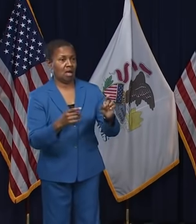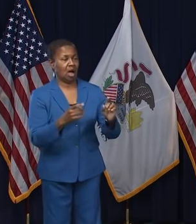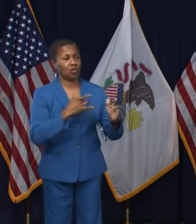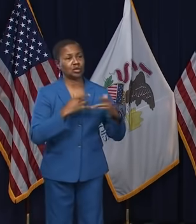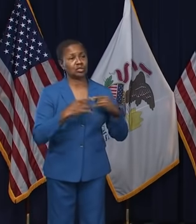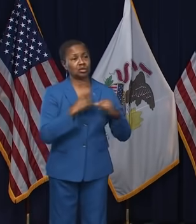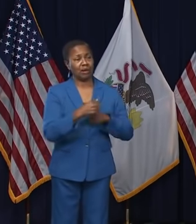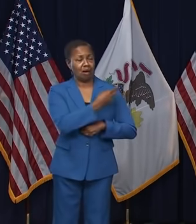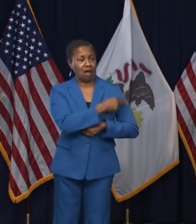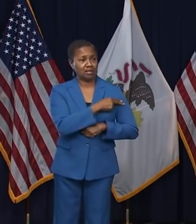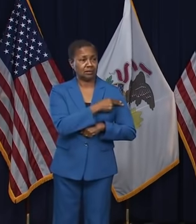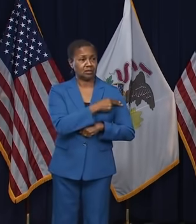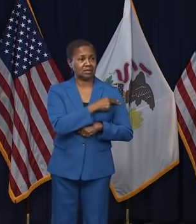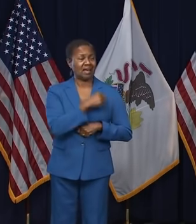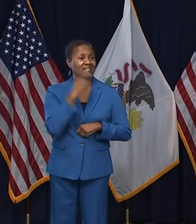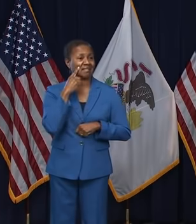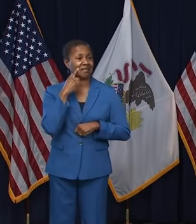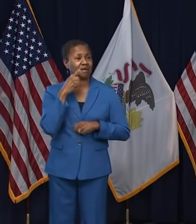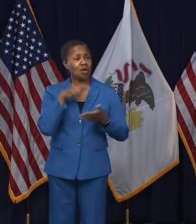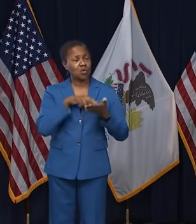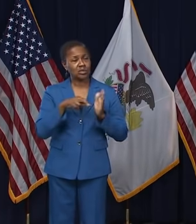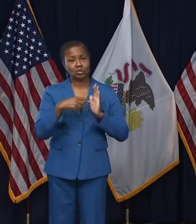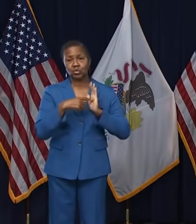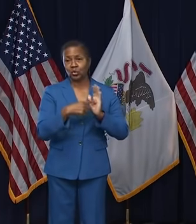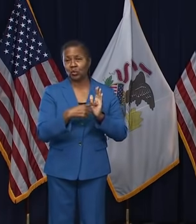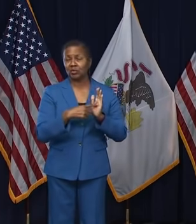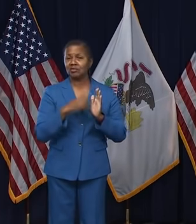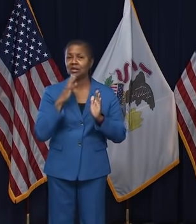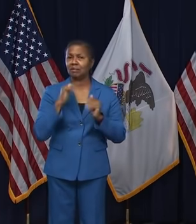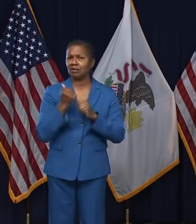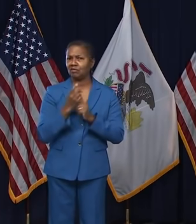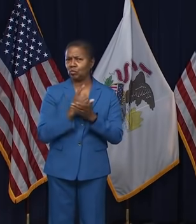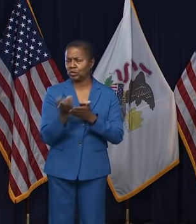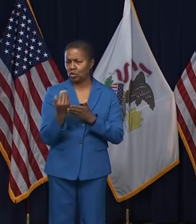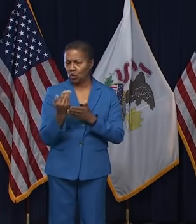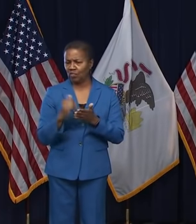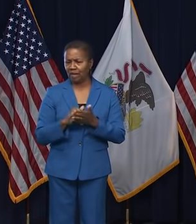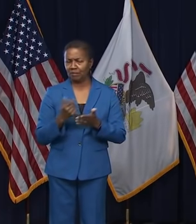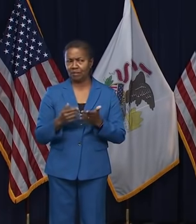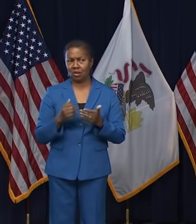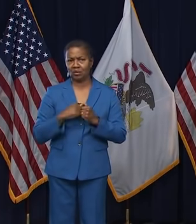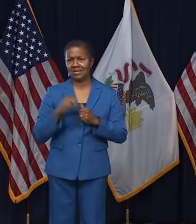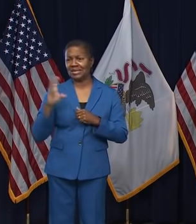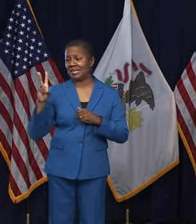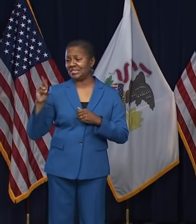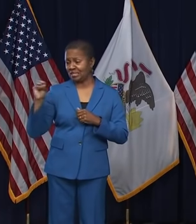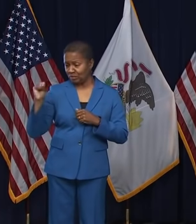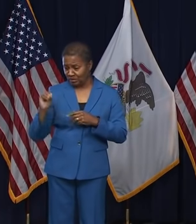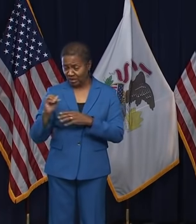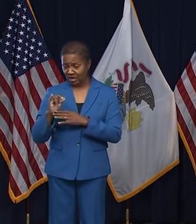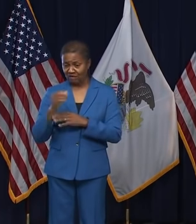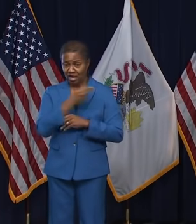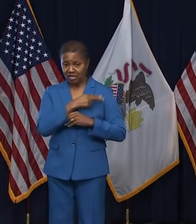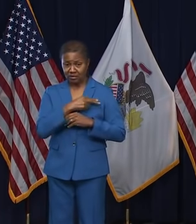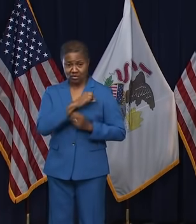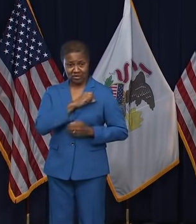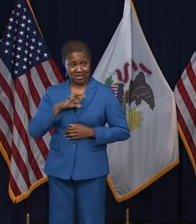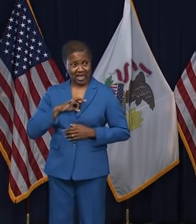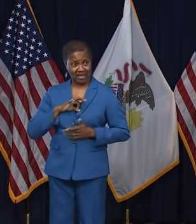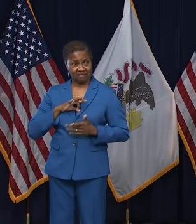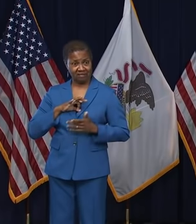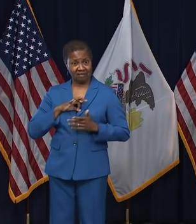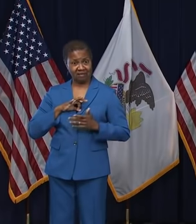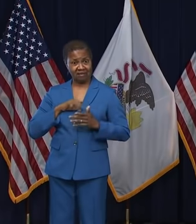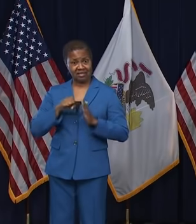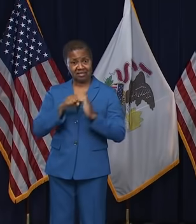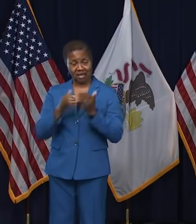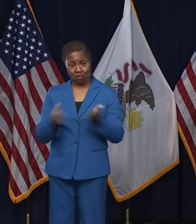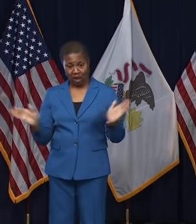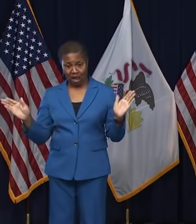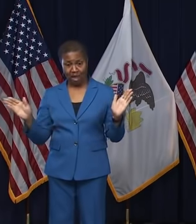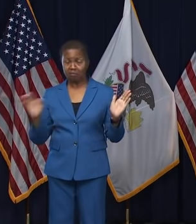worrisome. To all. Governor